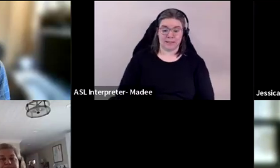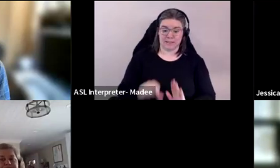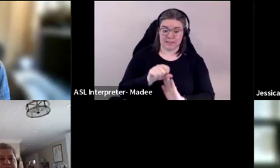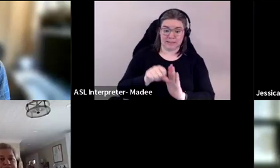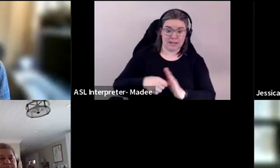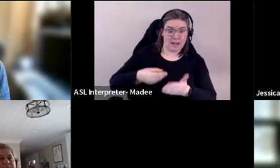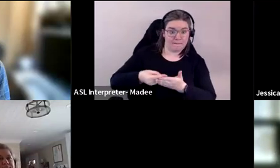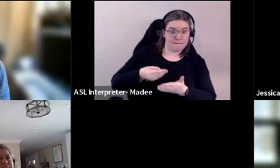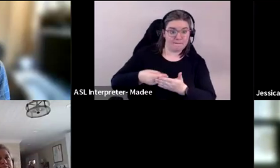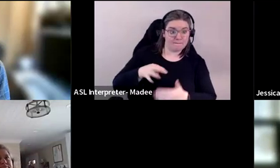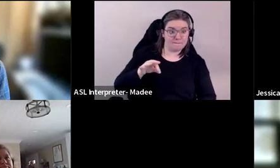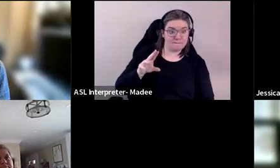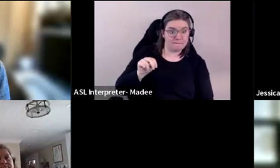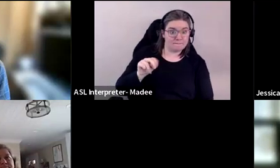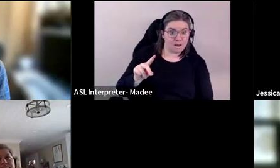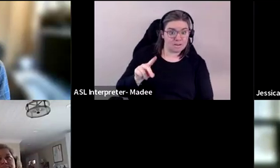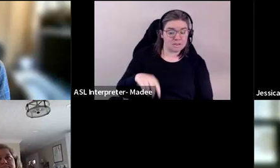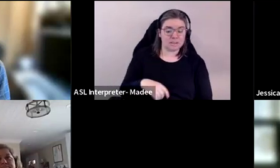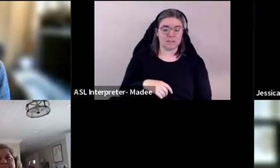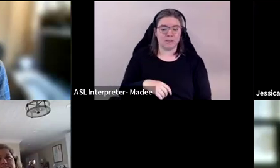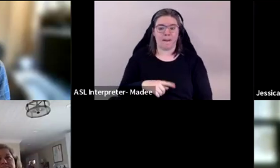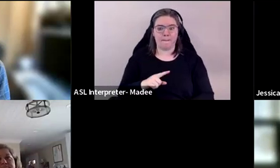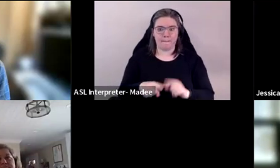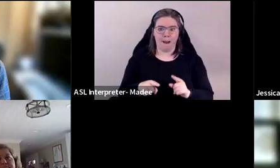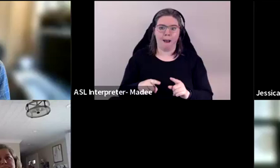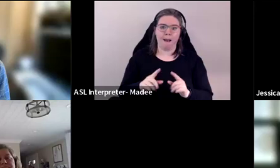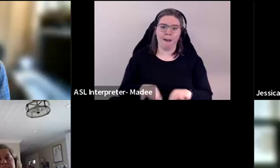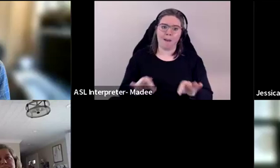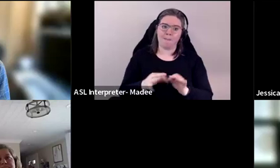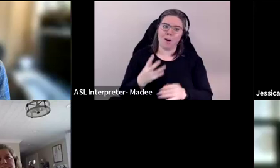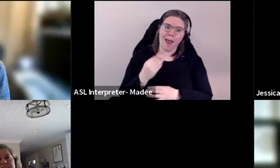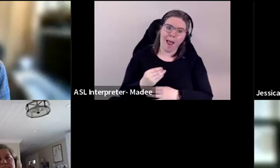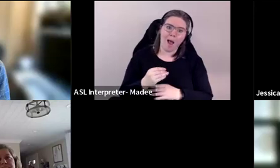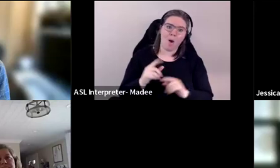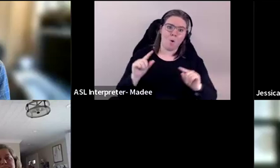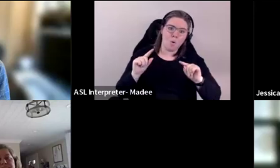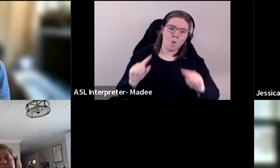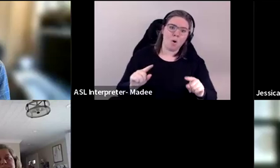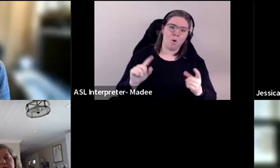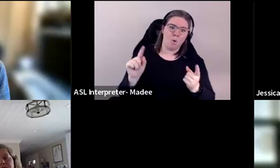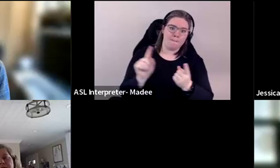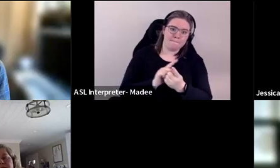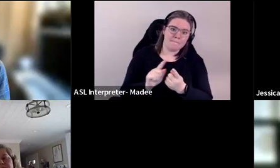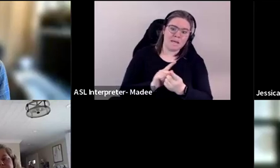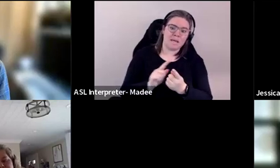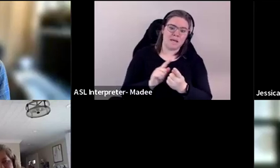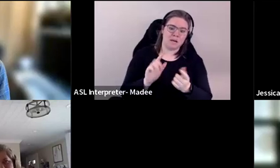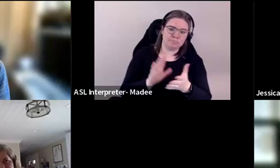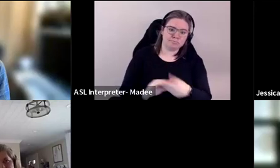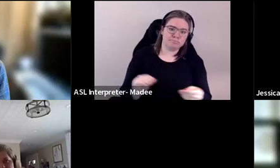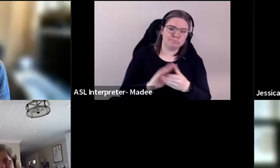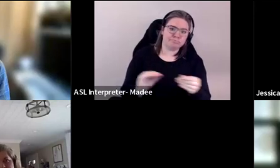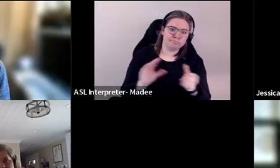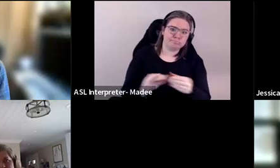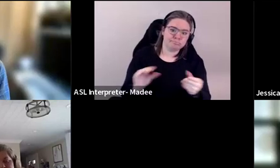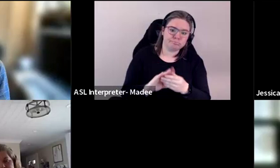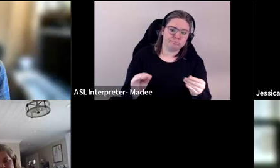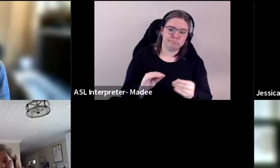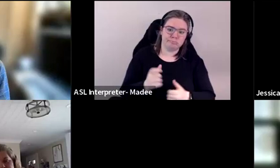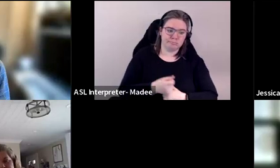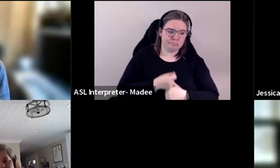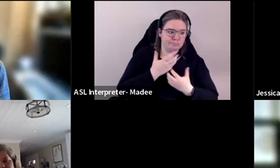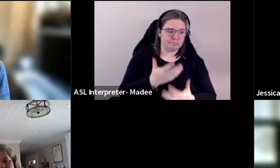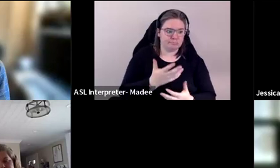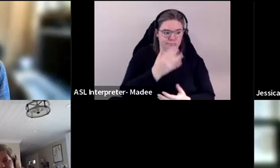Theresa Martinosky: any of it, but getting out there, getting to know these people on a personal level that you vote for and that represent you, and letting them know you and letting them know